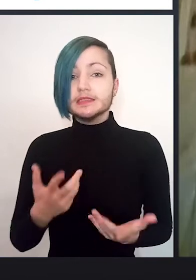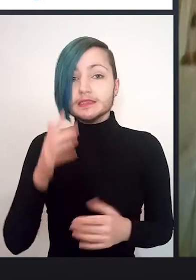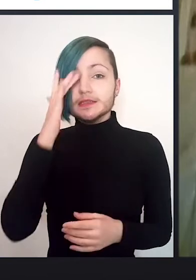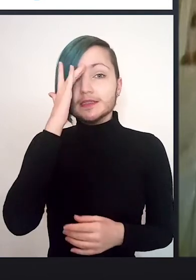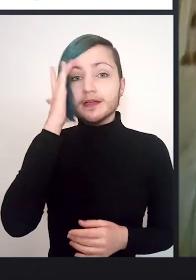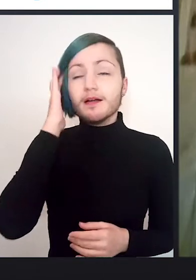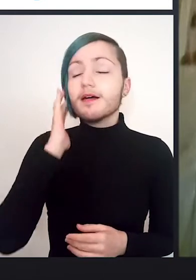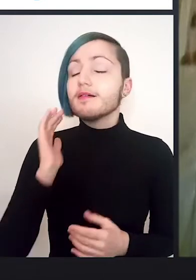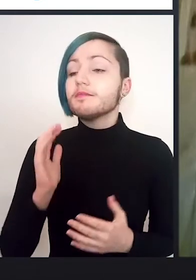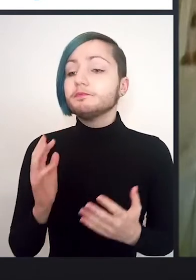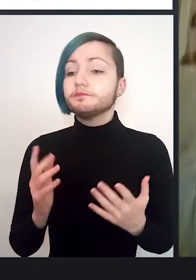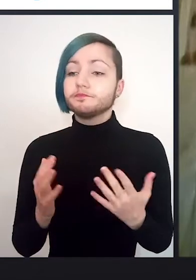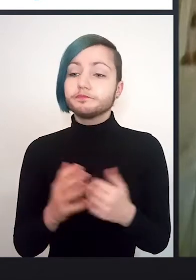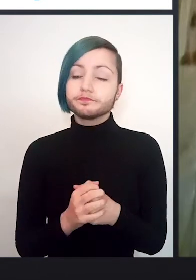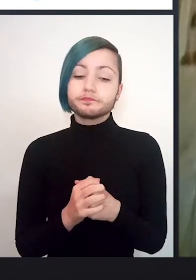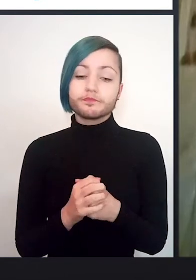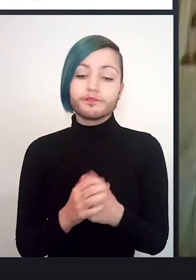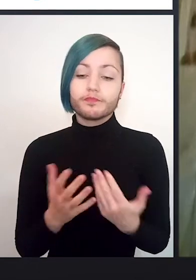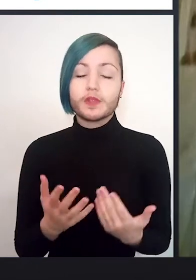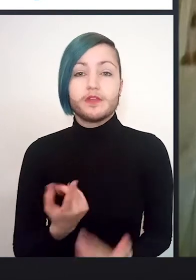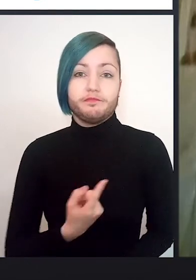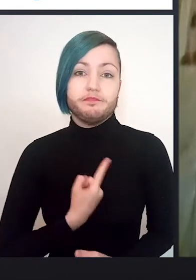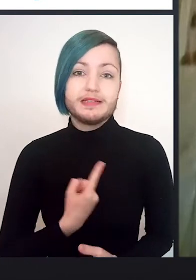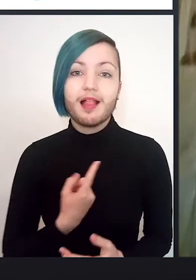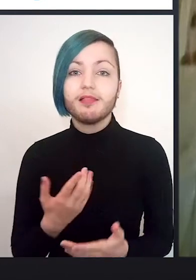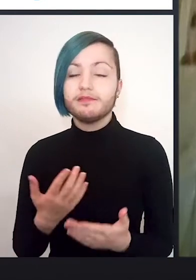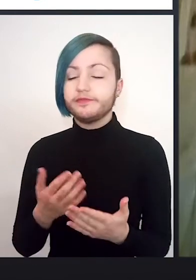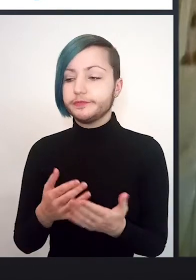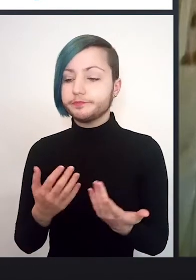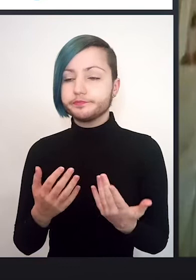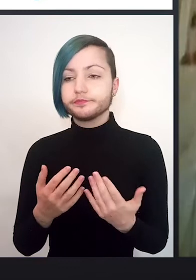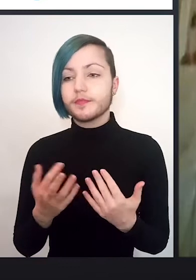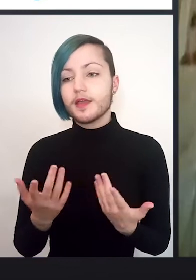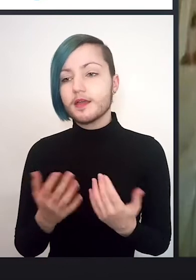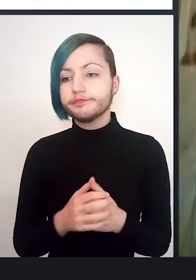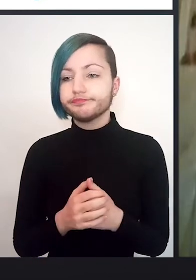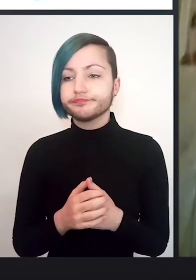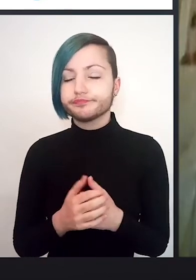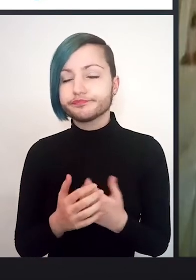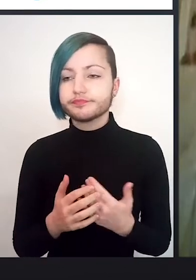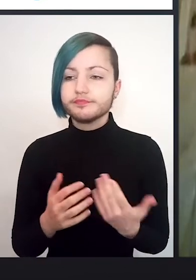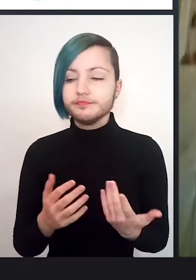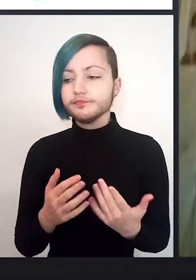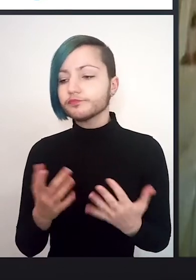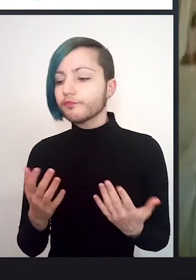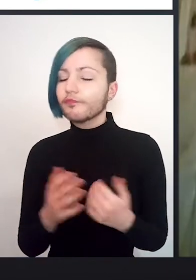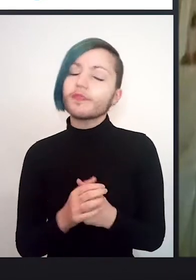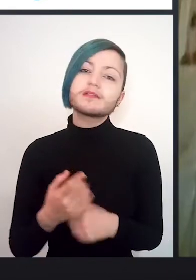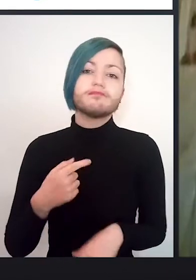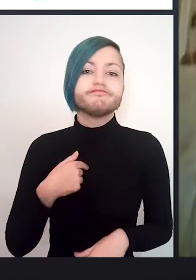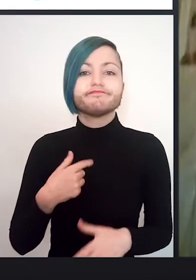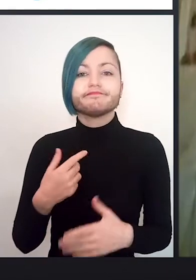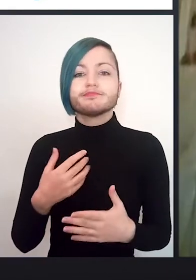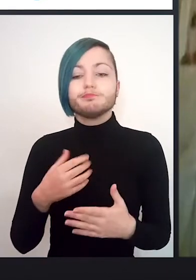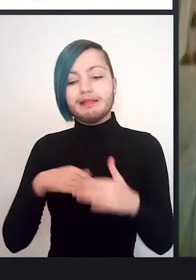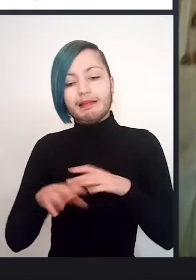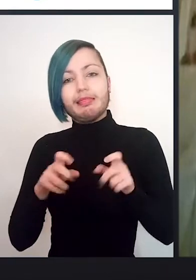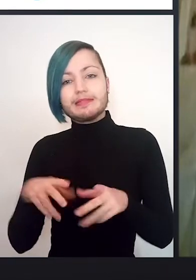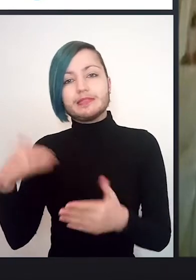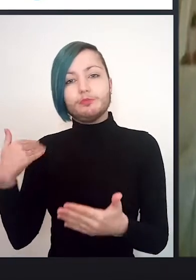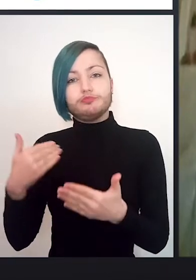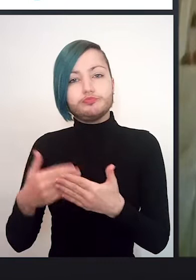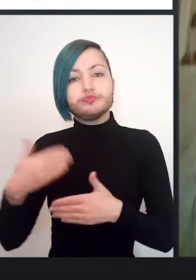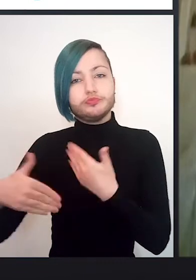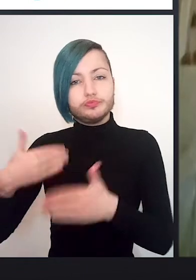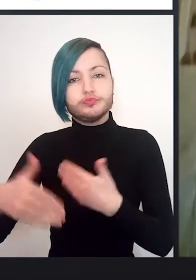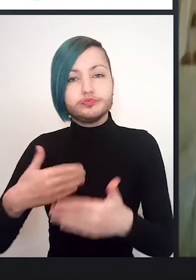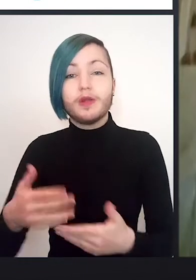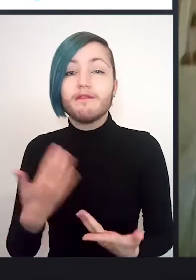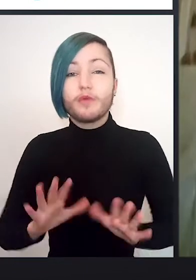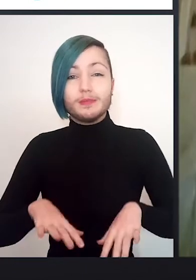And um, because I've been in the system for so long and right from the beginning I was having